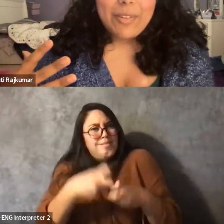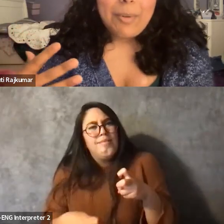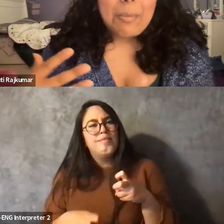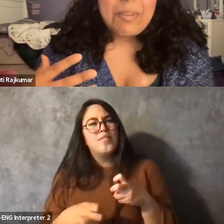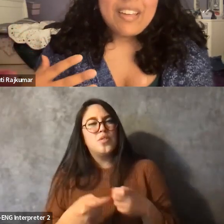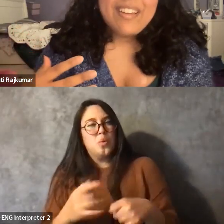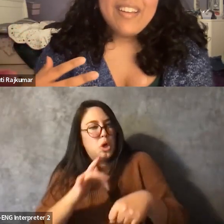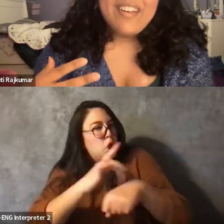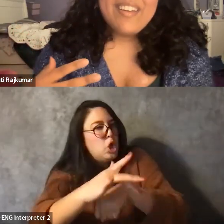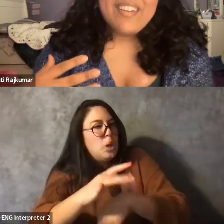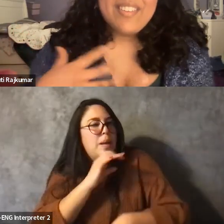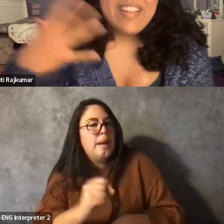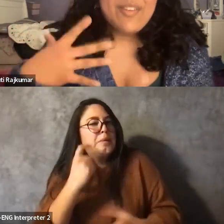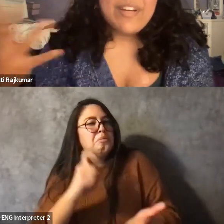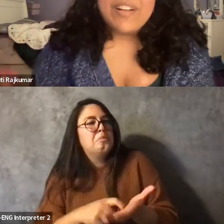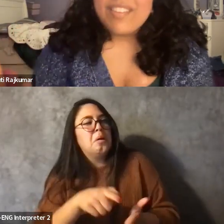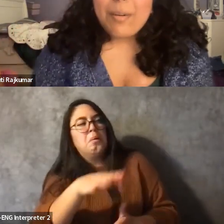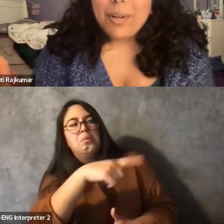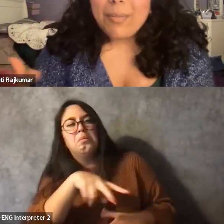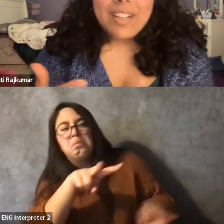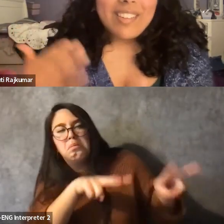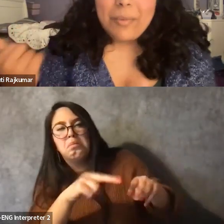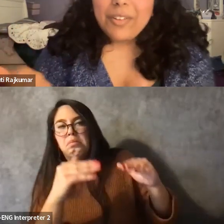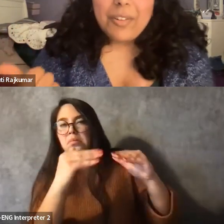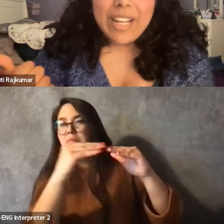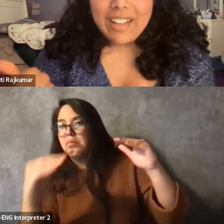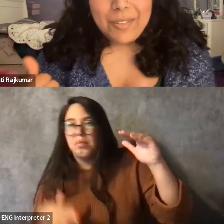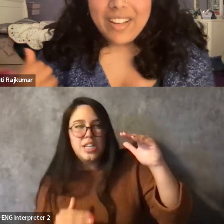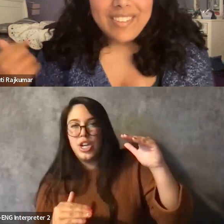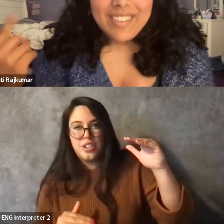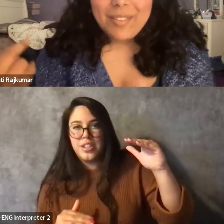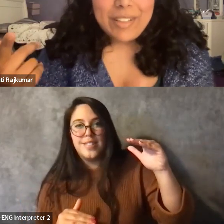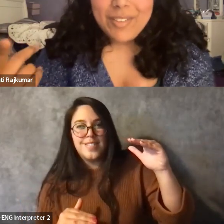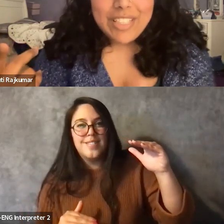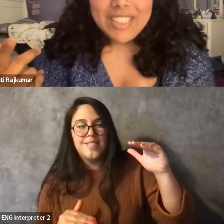and I was probably seen as very stubborn because I wouldn't do my exercises or my stretches,